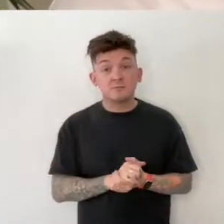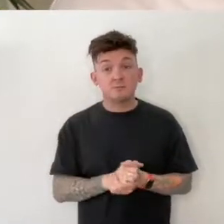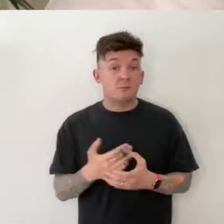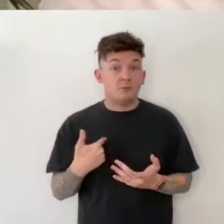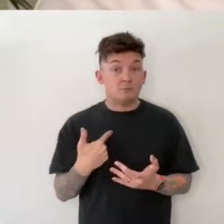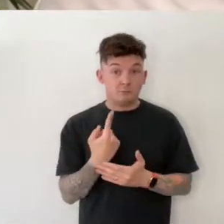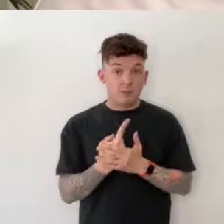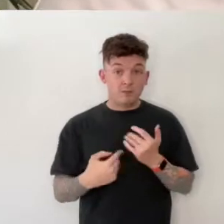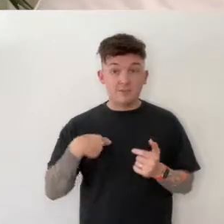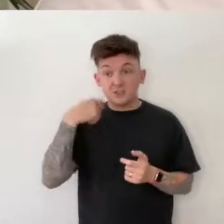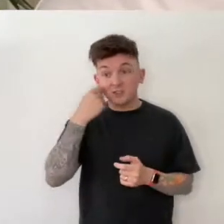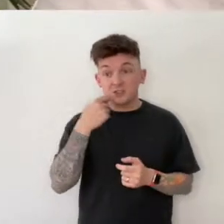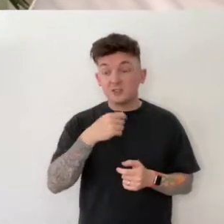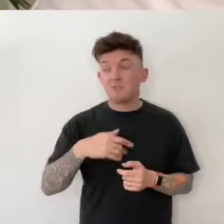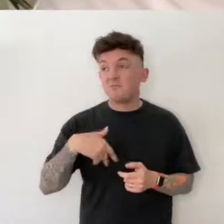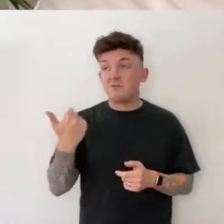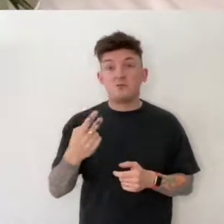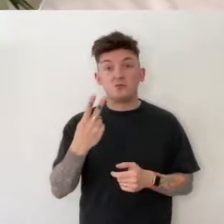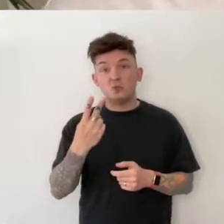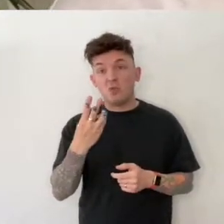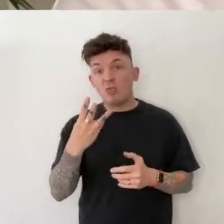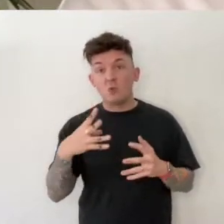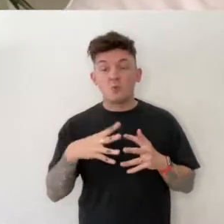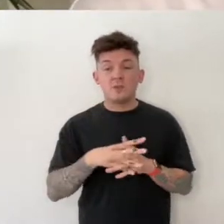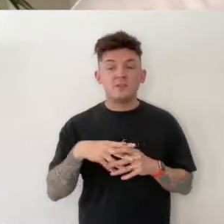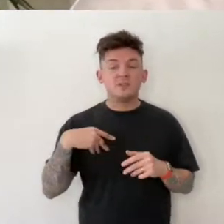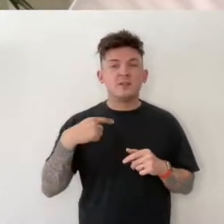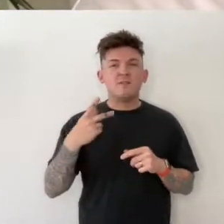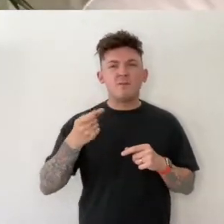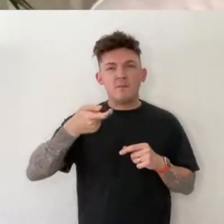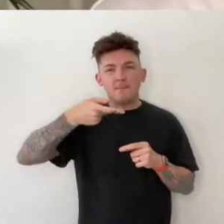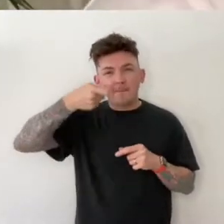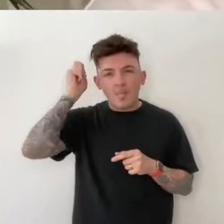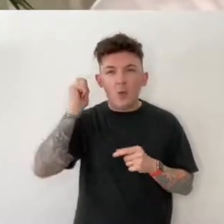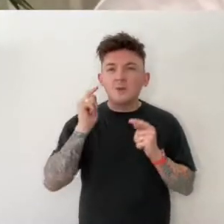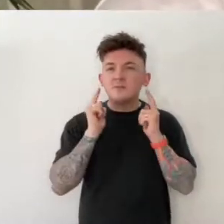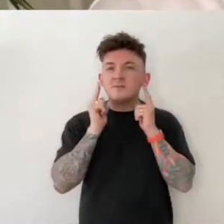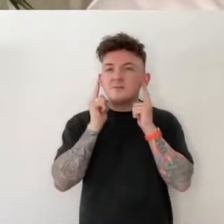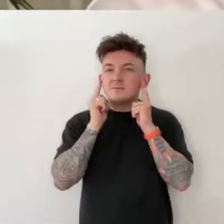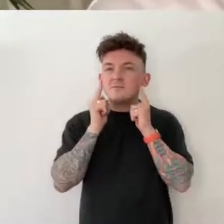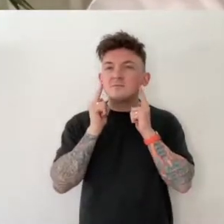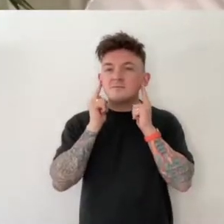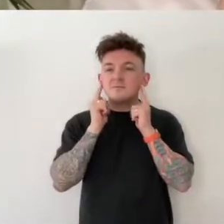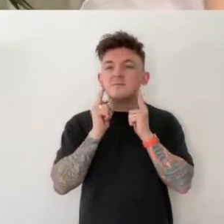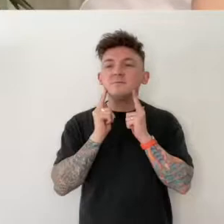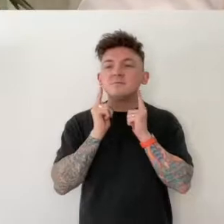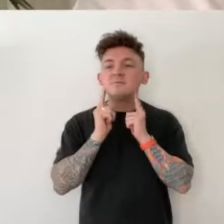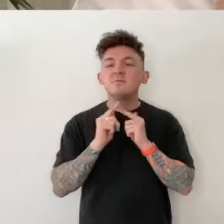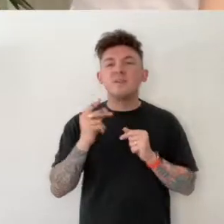of weeks, i have lots of like blonde sort of a peach fuzz, i have hair kind of over